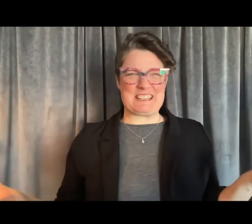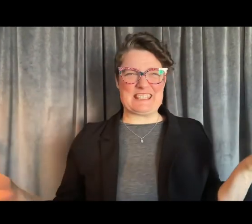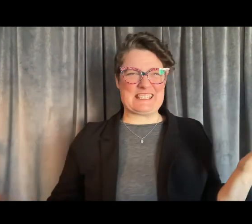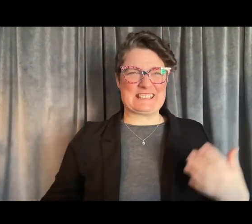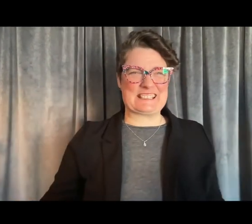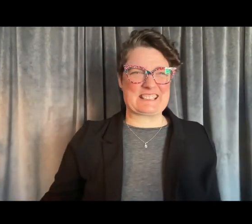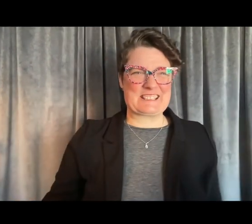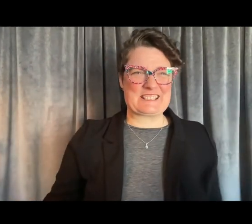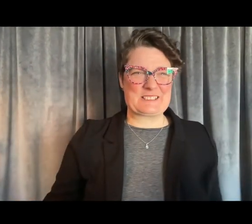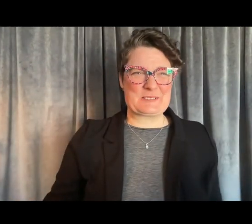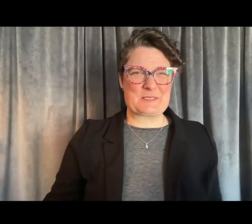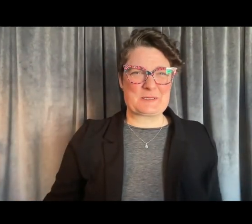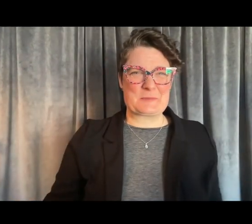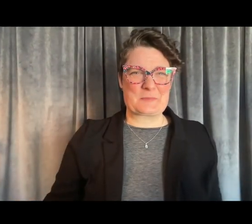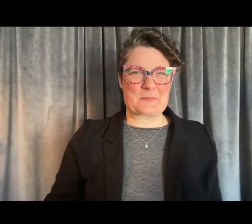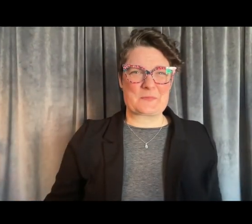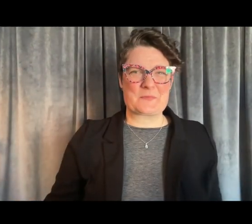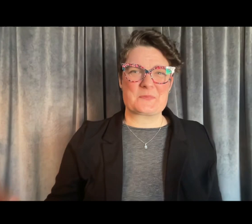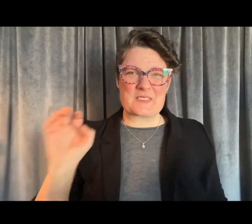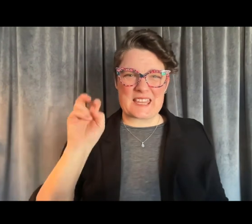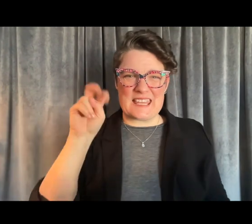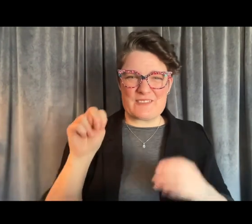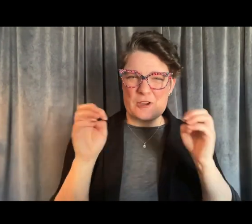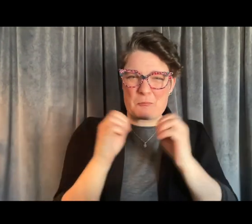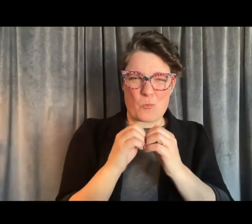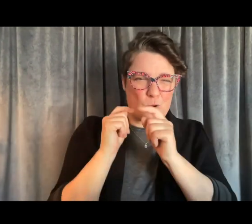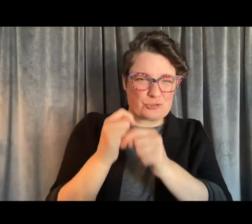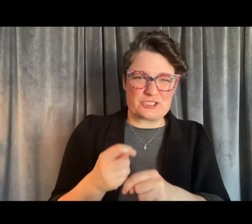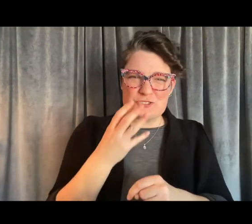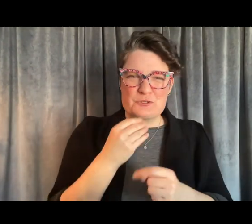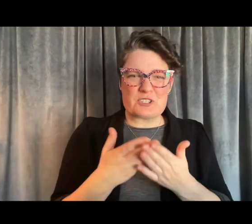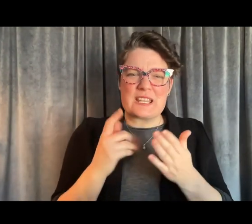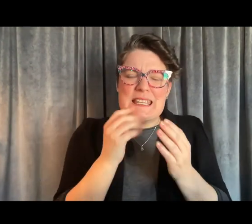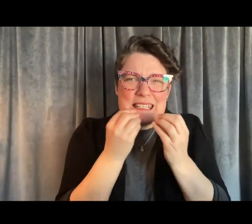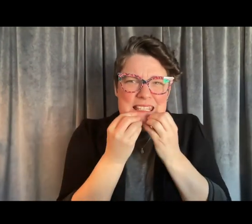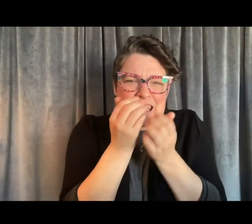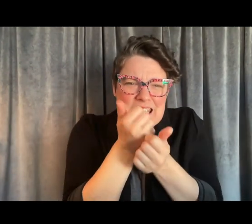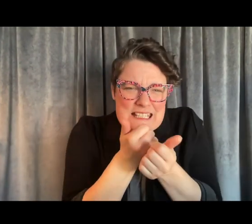Even the more traditional Jewish things are like you're eating each part of the